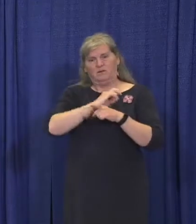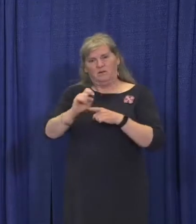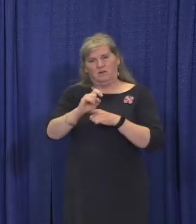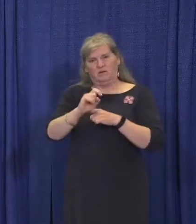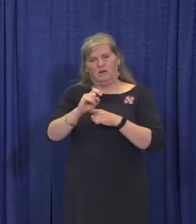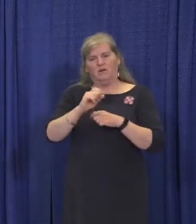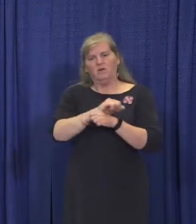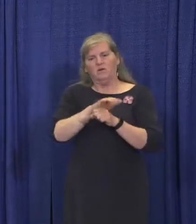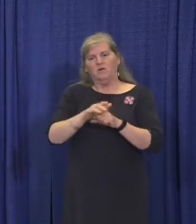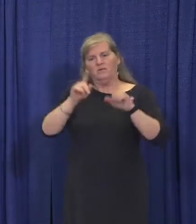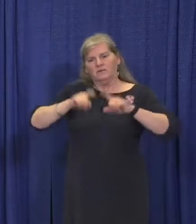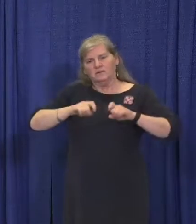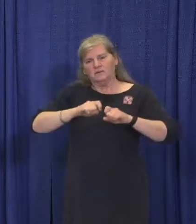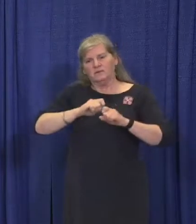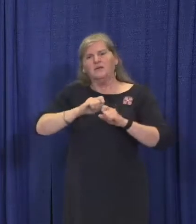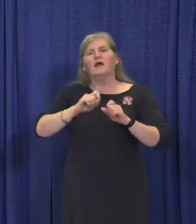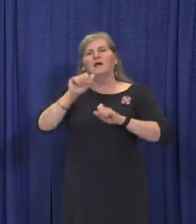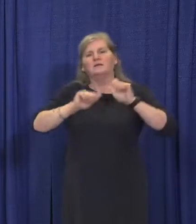COVID-19 testing and assessment